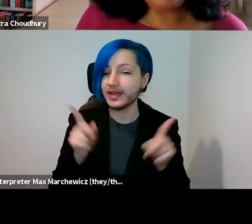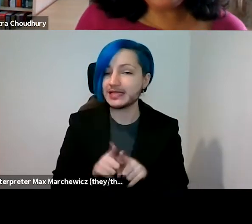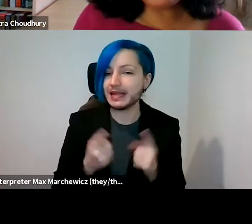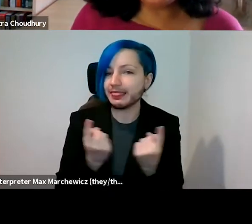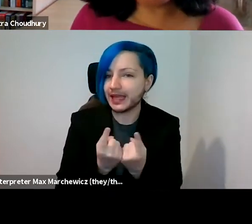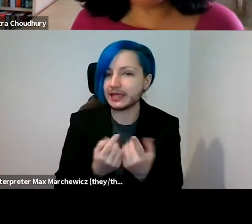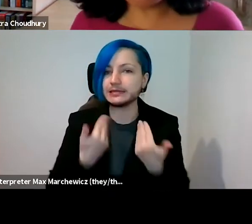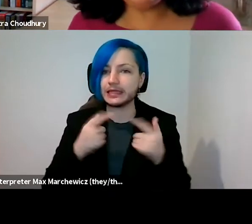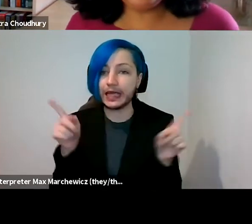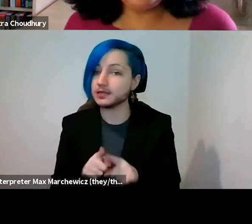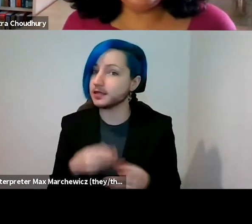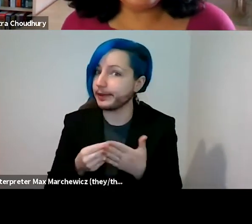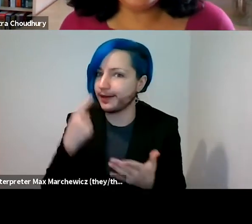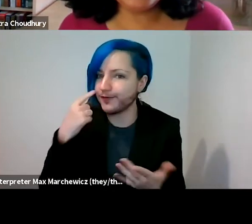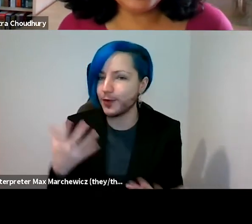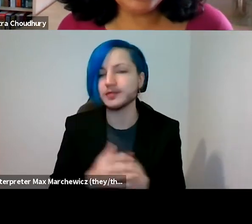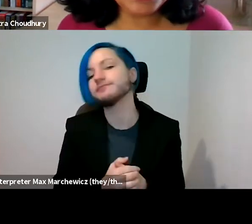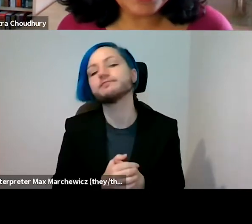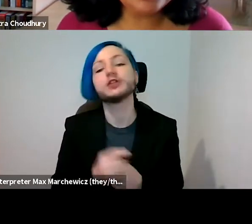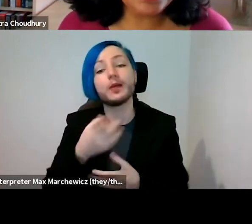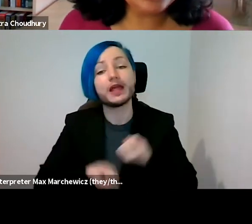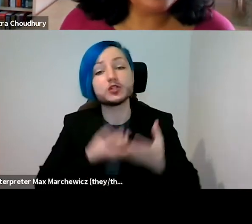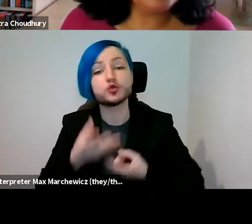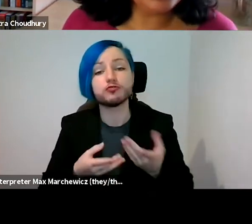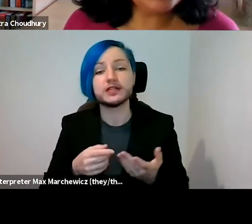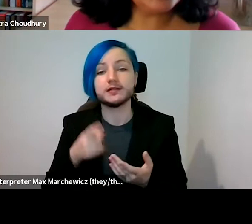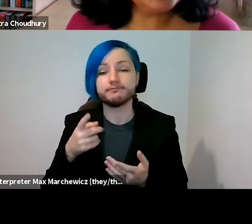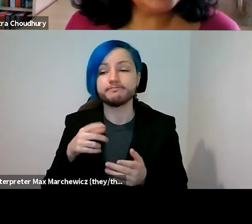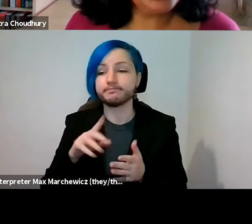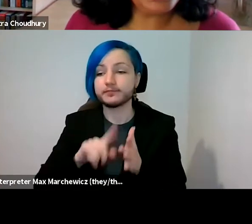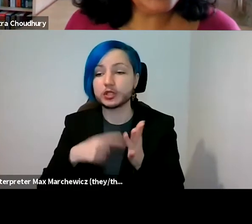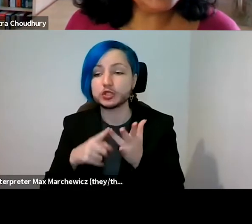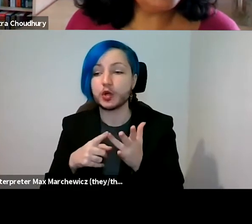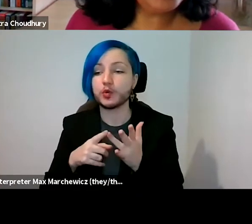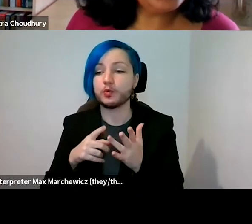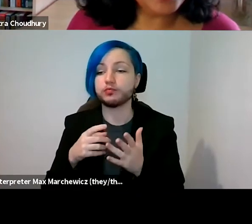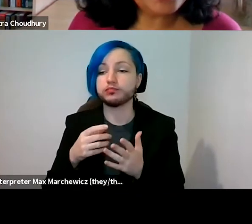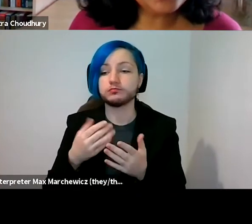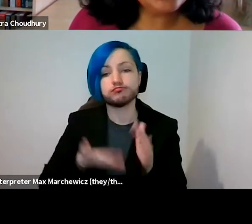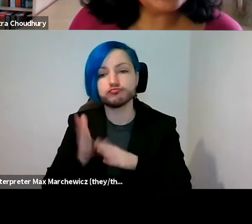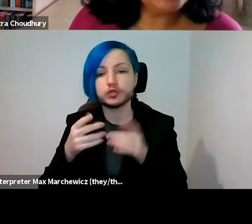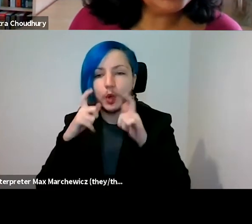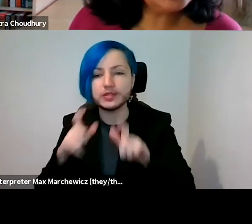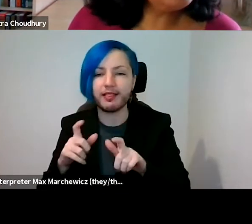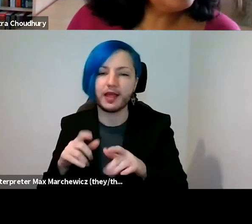At one point in the novel, he lodges in a hotel, and Thackeray writes in his easy, brilliant wit, let's read it,